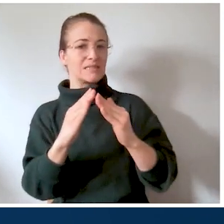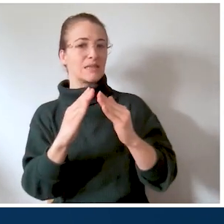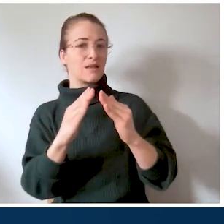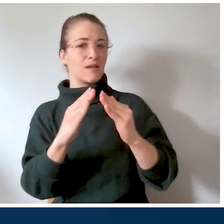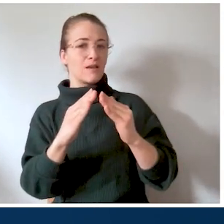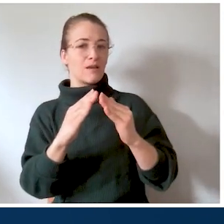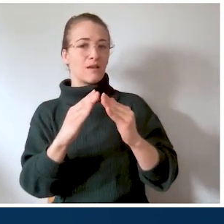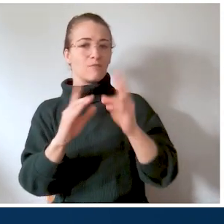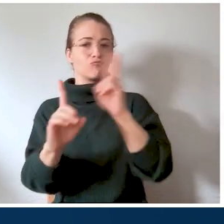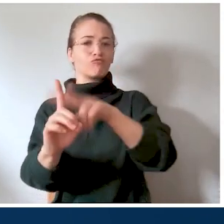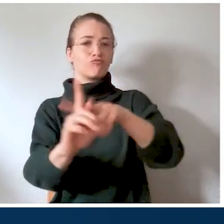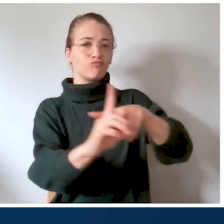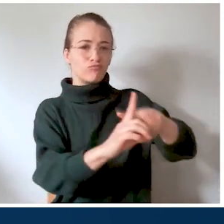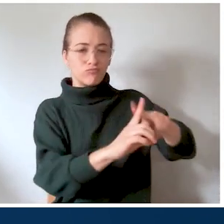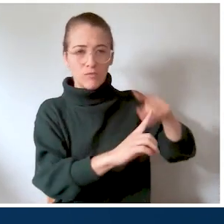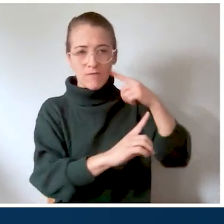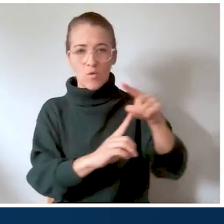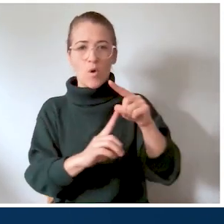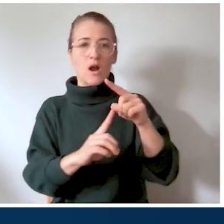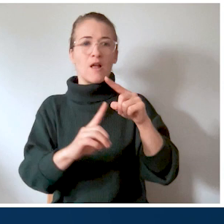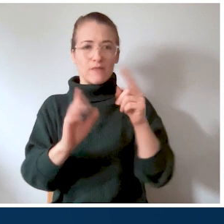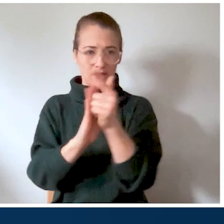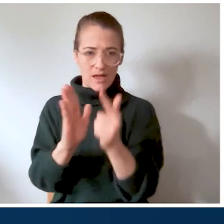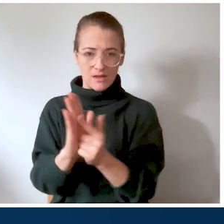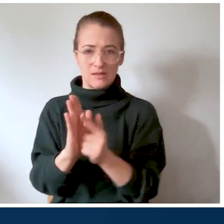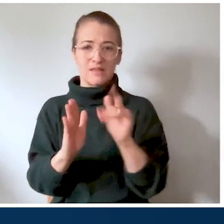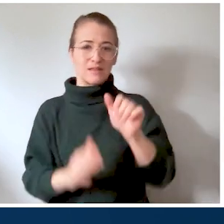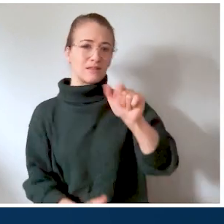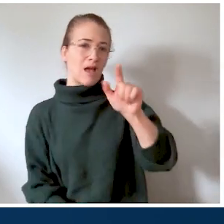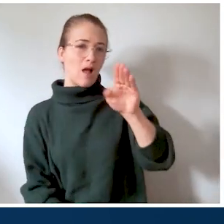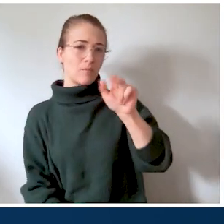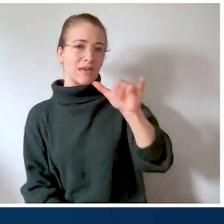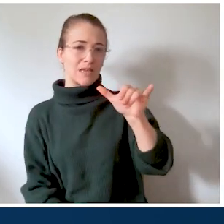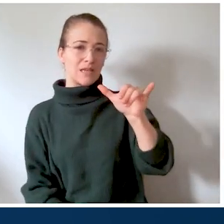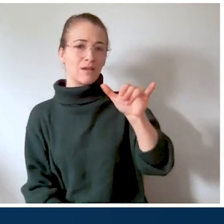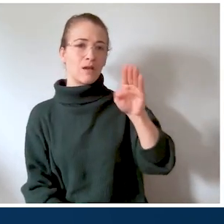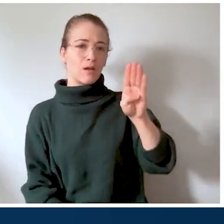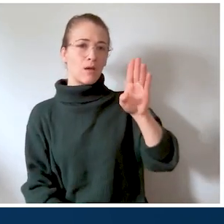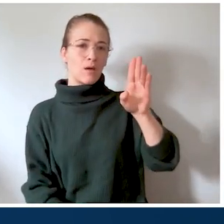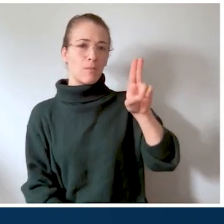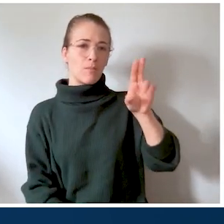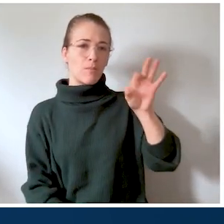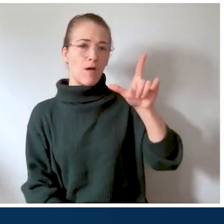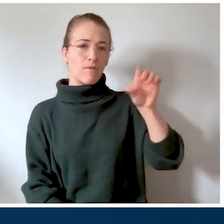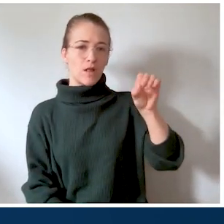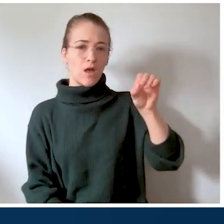have allocated in terms of the ordinances. And those, just so you know, are Albany, Buffalo, New York City, Rochester, and Syracuse.